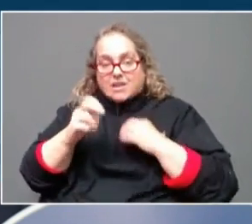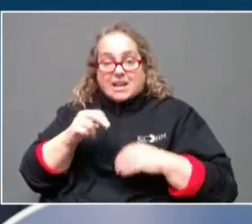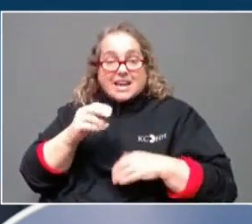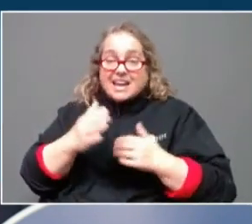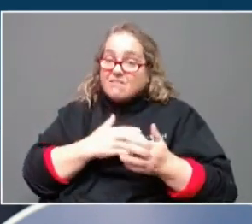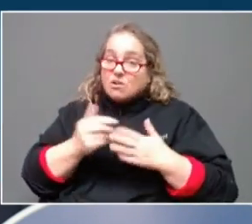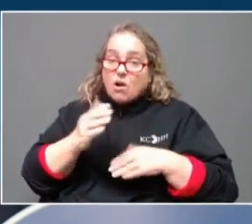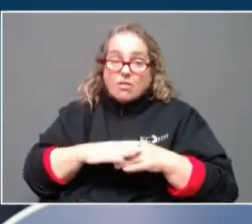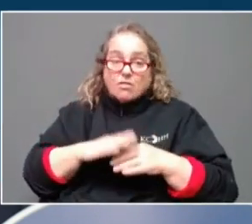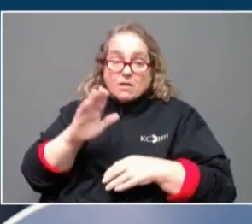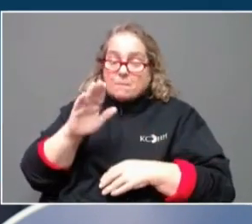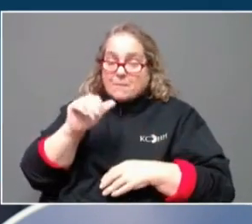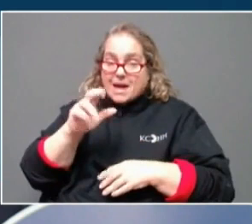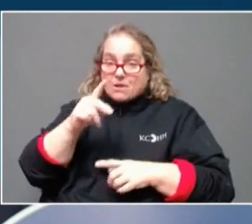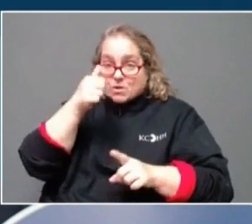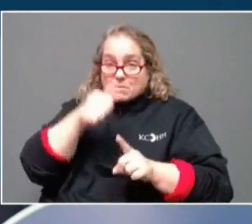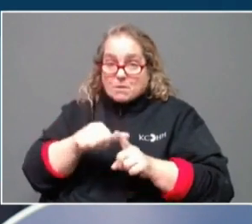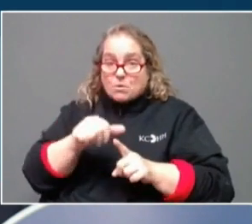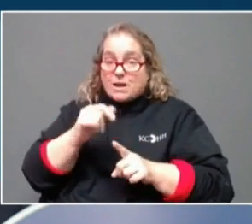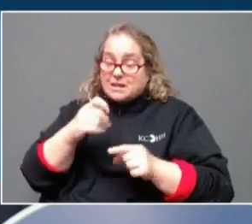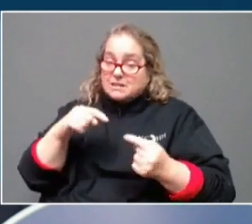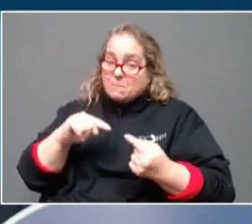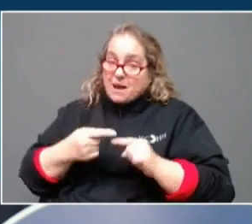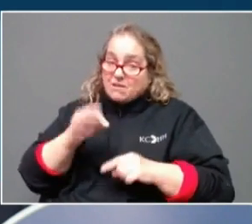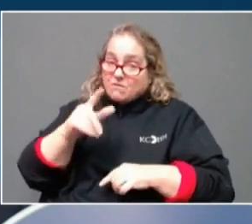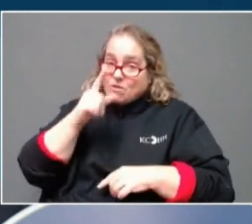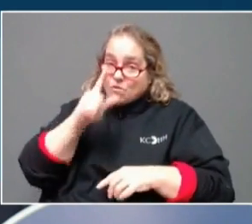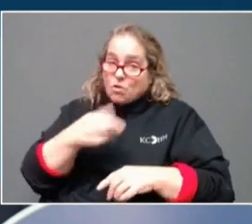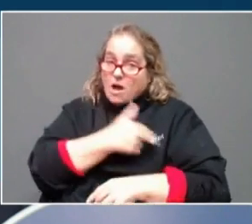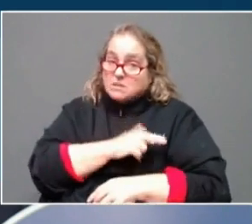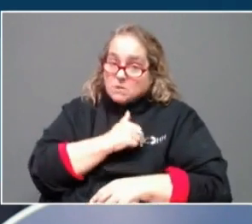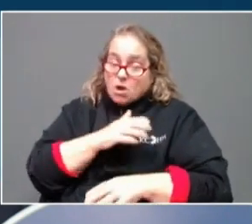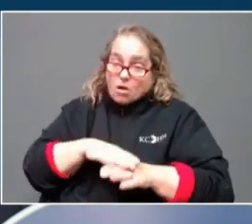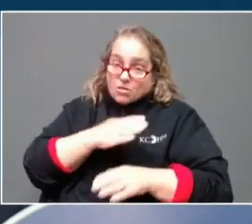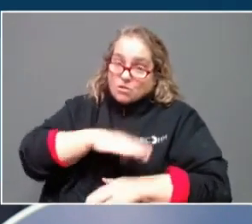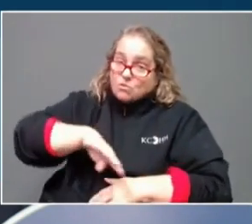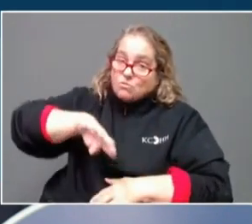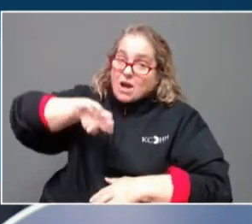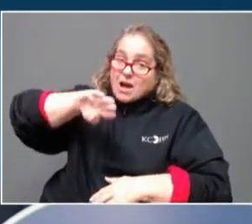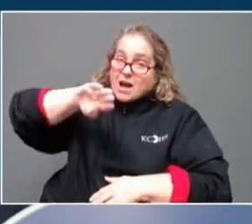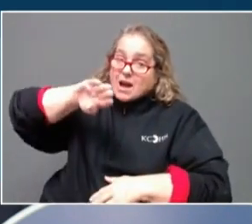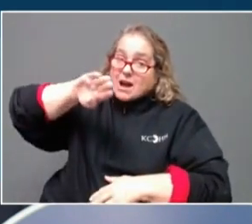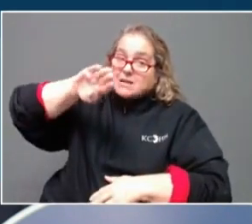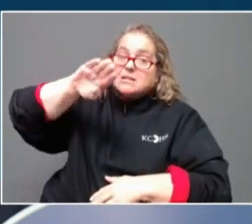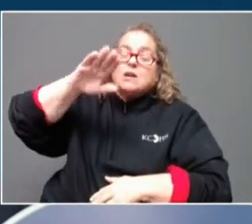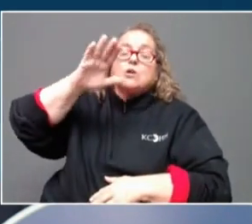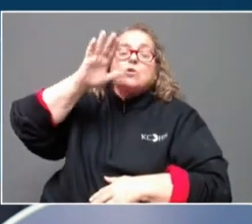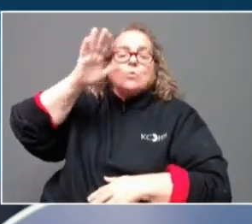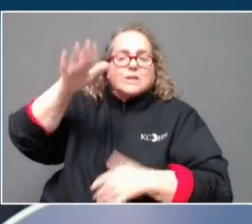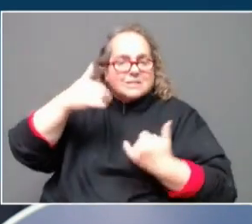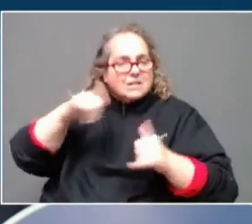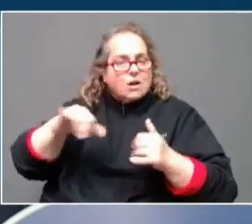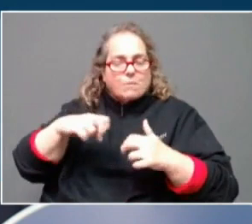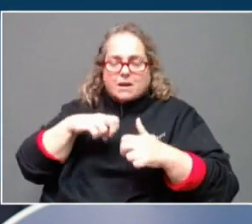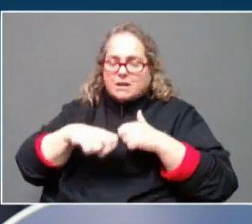Remember it's been painful for hospitals on the on the rise over three plus weeks, it's going to be still difficult on the decline which means